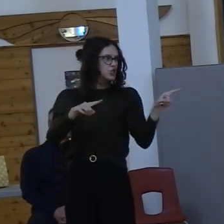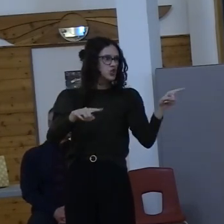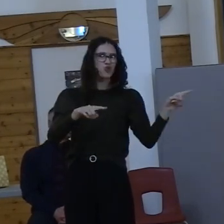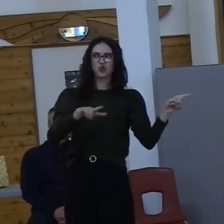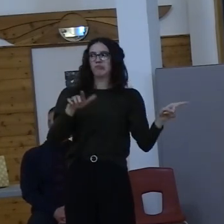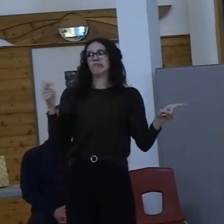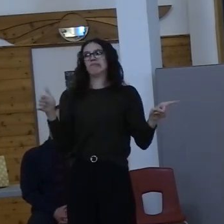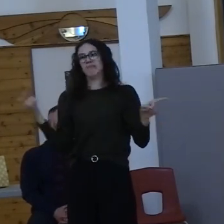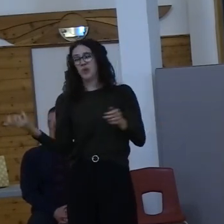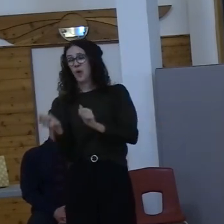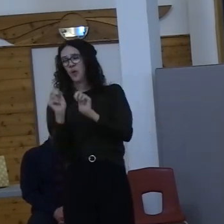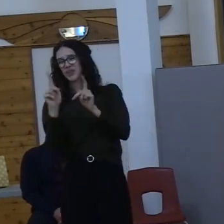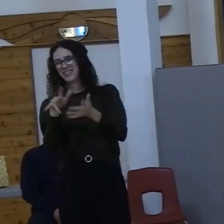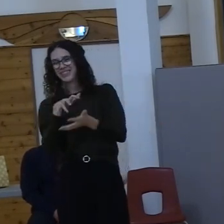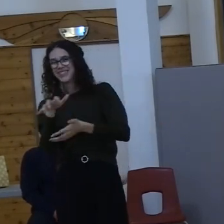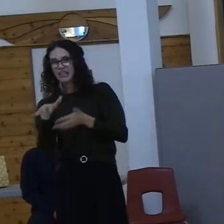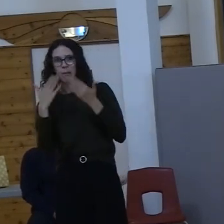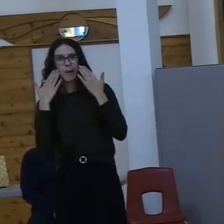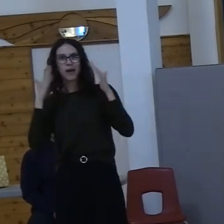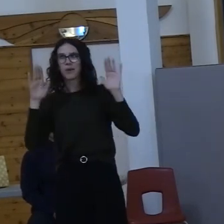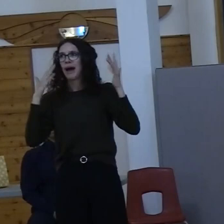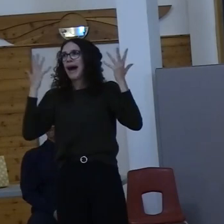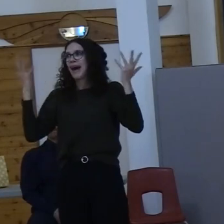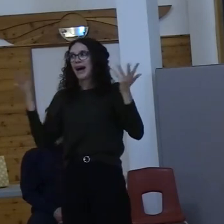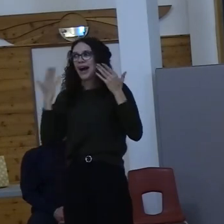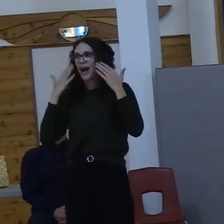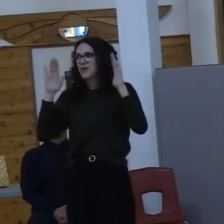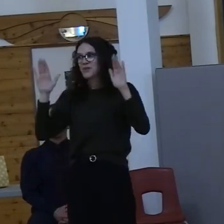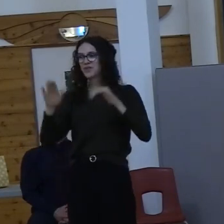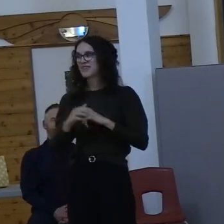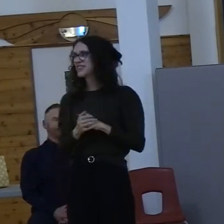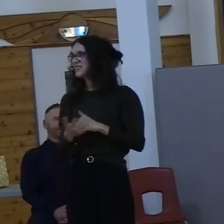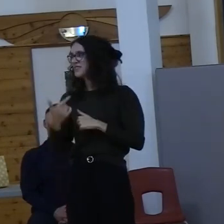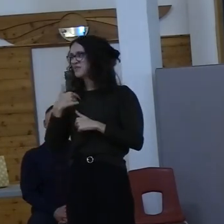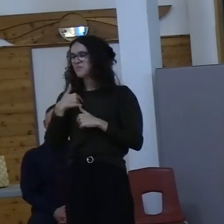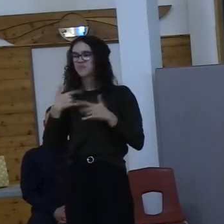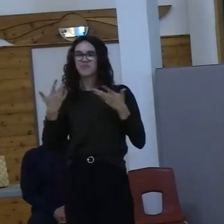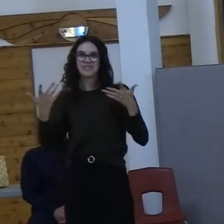Yeah, I didn't get to.